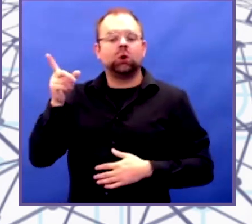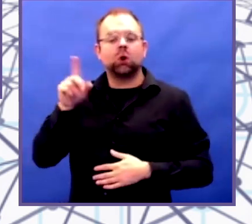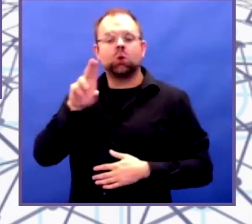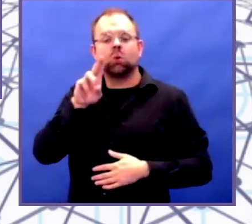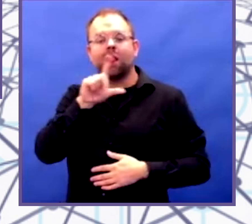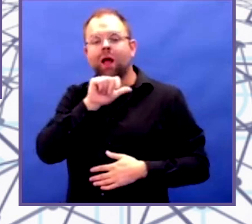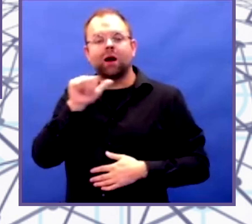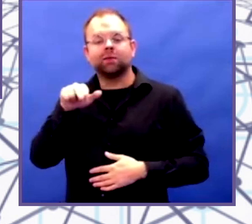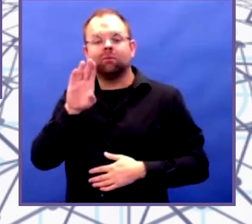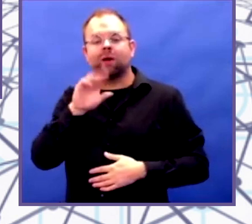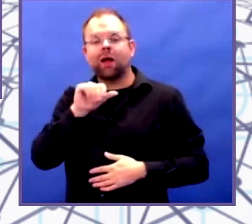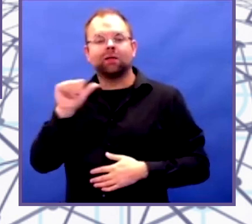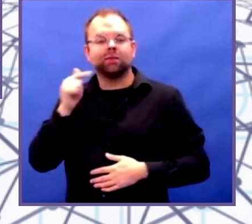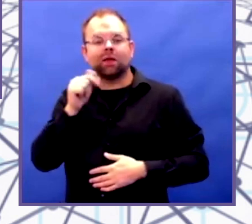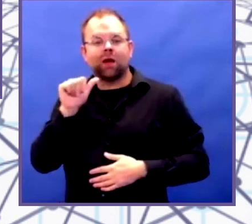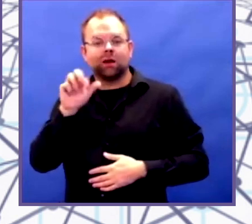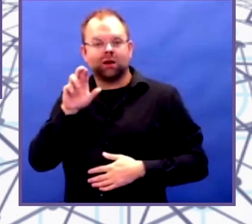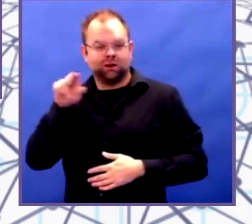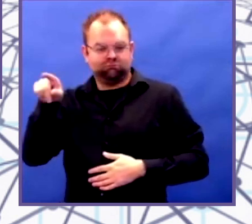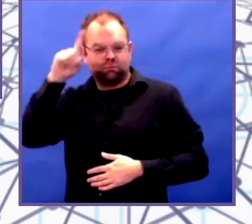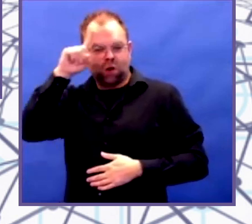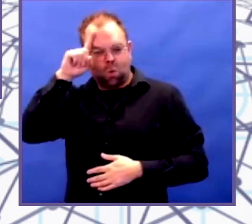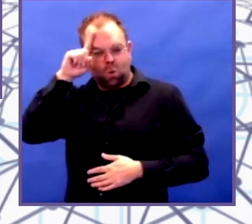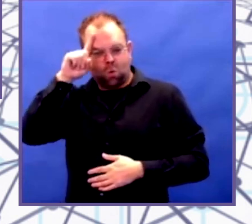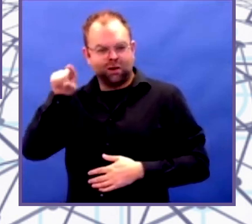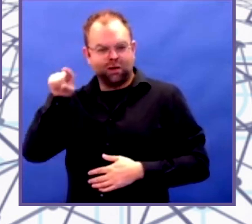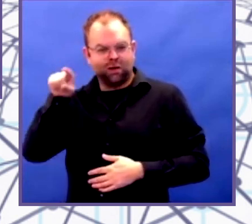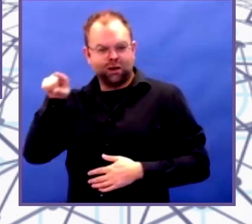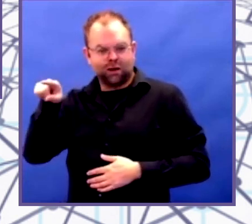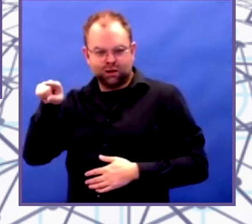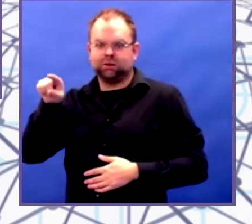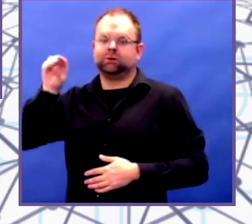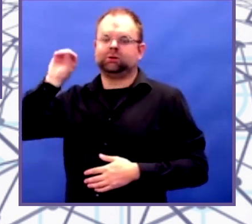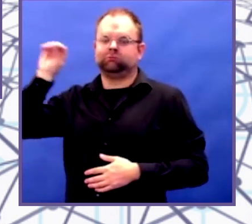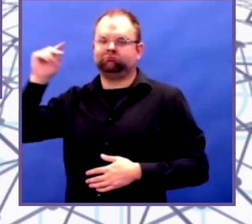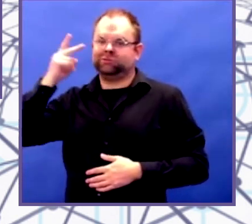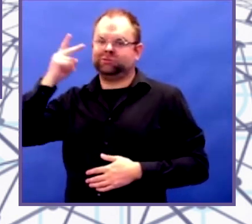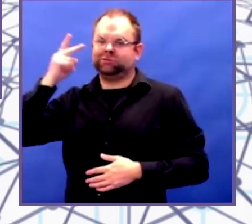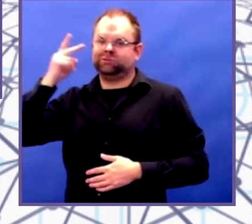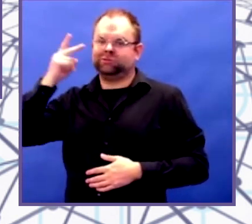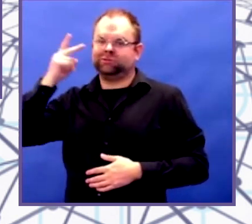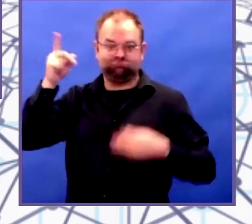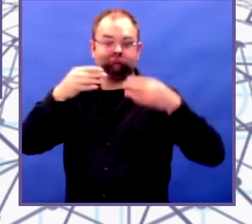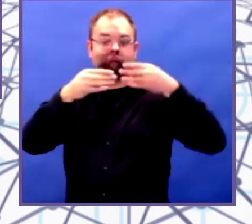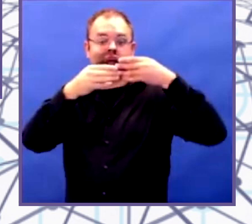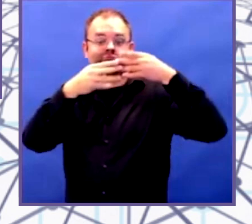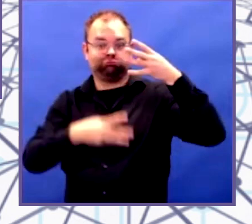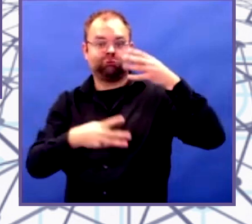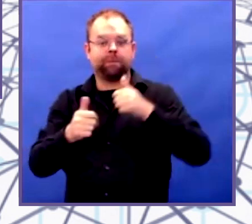We then have Sudhakata in Indonesia highlight with her key partner there, which was KotaKita.